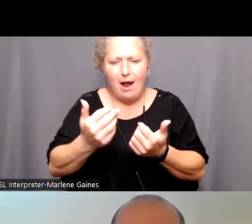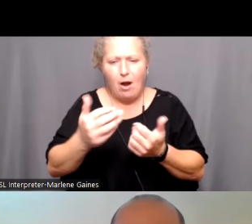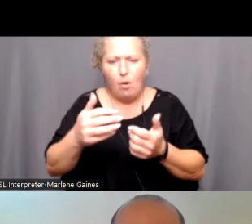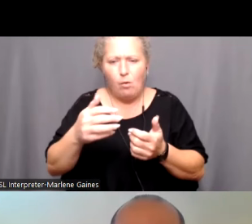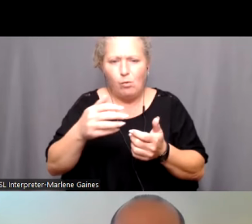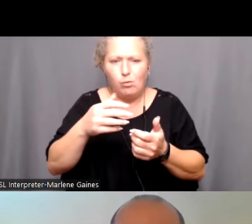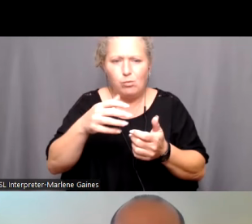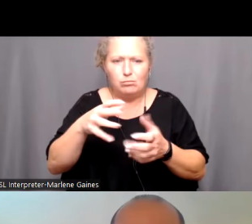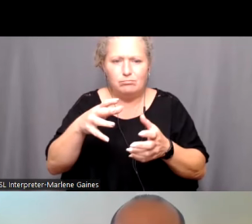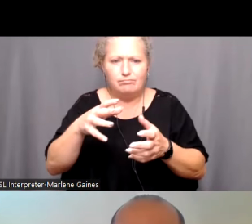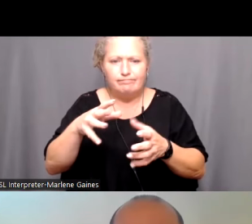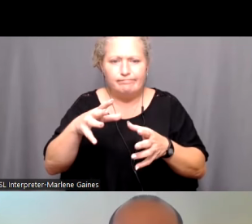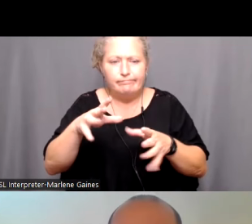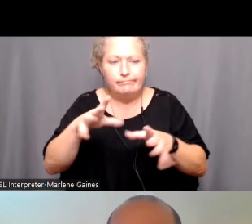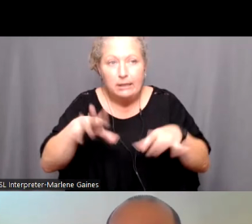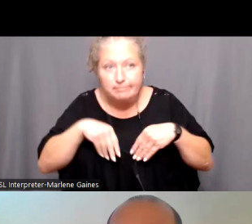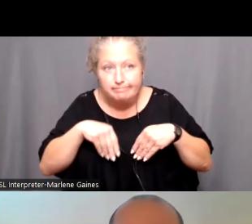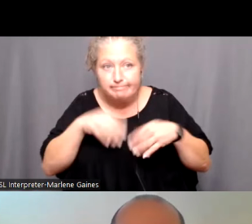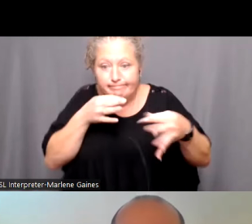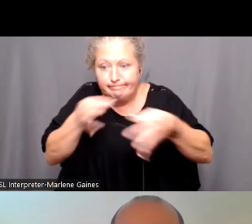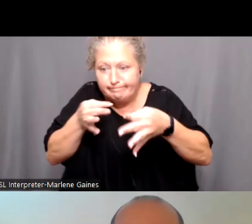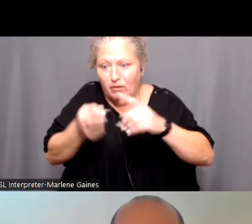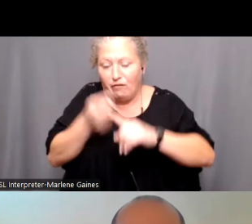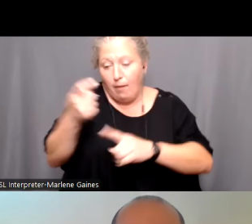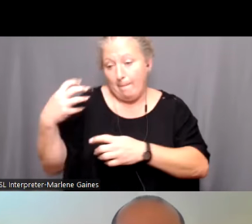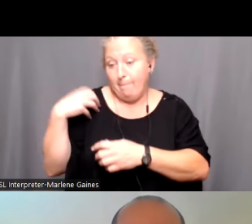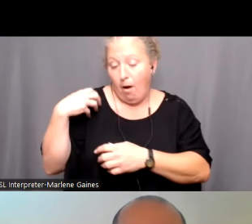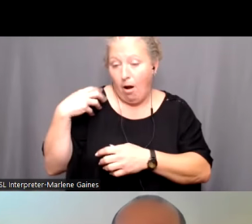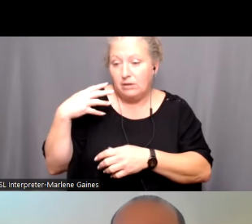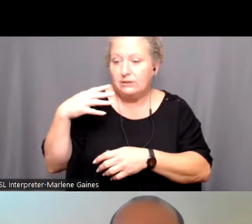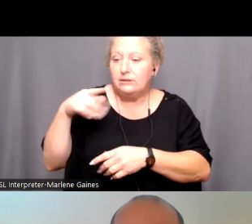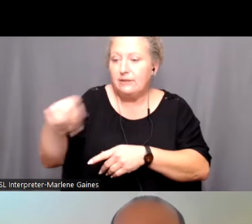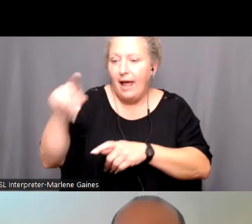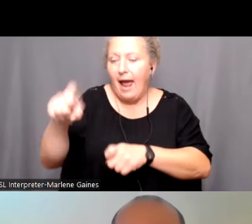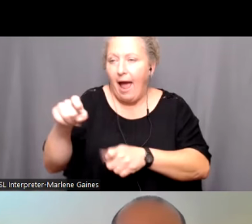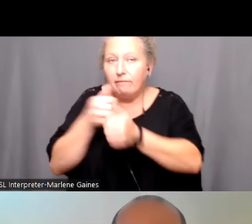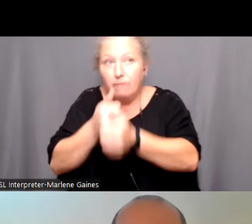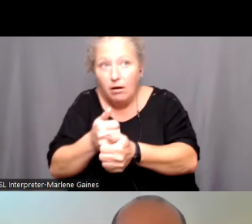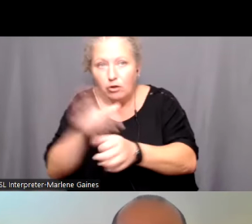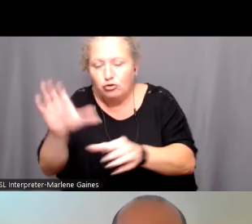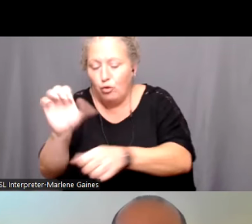you know, from their bosses and execute a job But you know, as we're seeing today, that